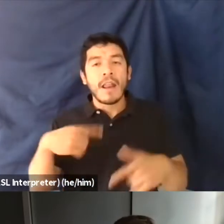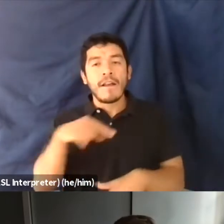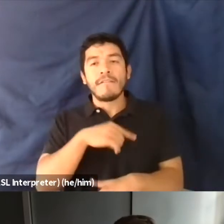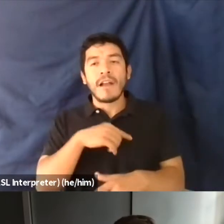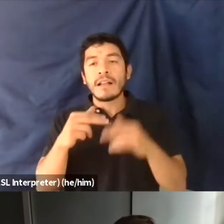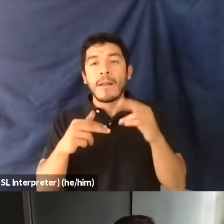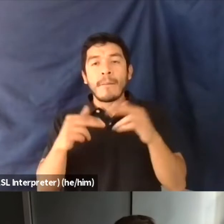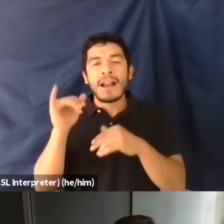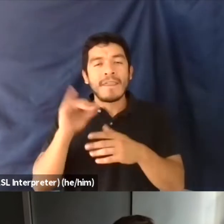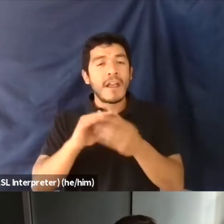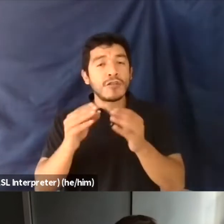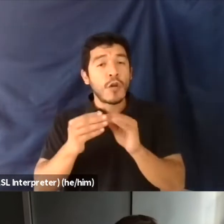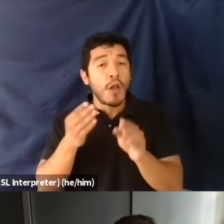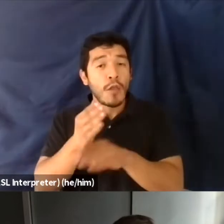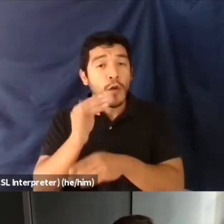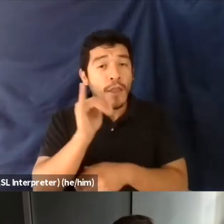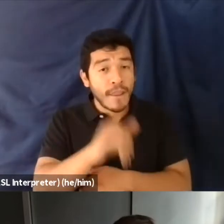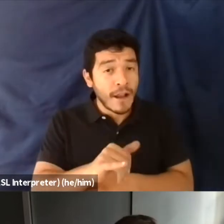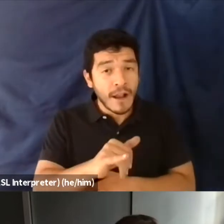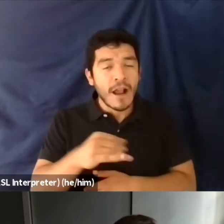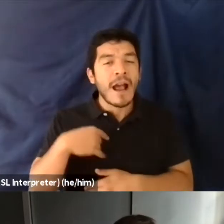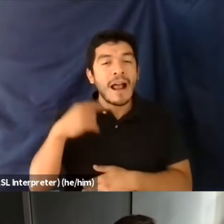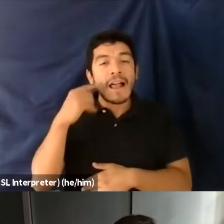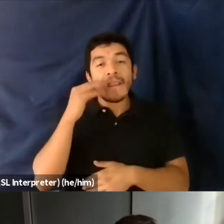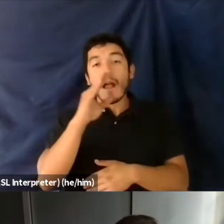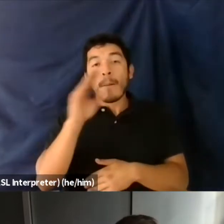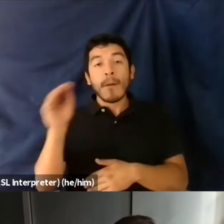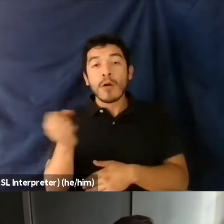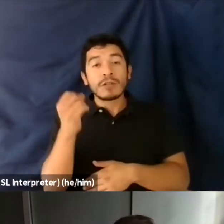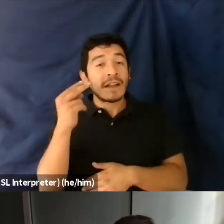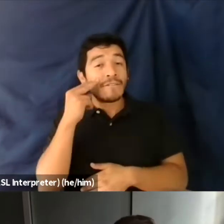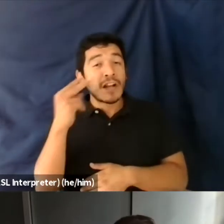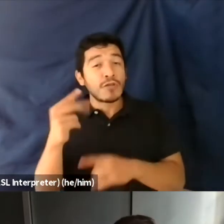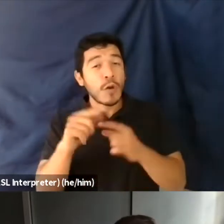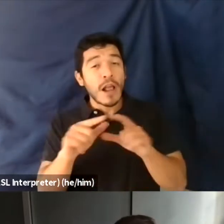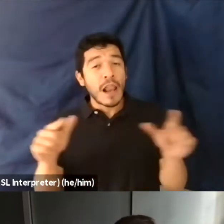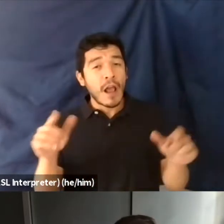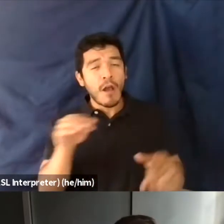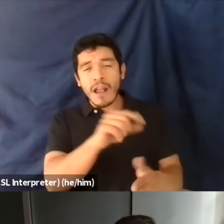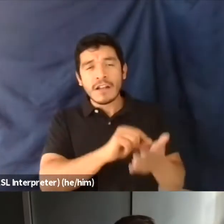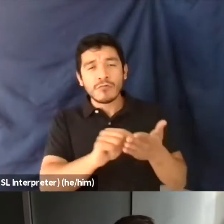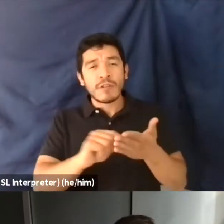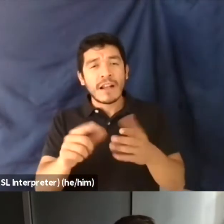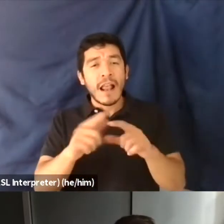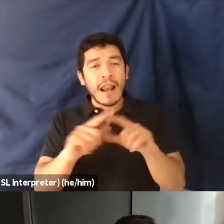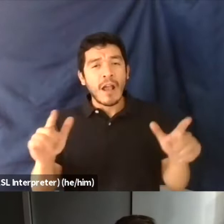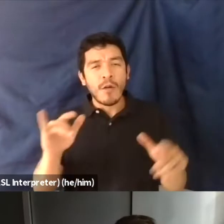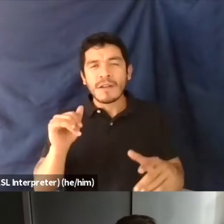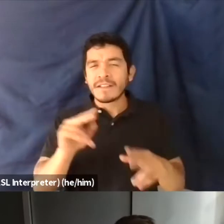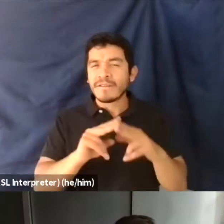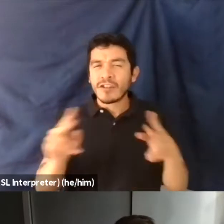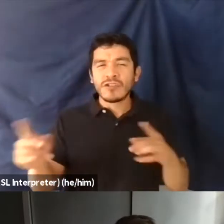And I think both sort of visual language and his written language, it says find that so much of what we were bringing it back